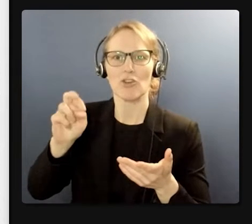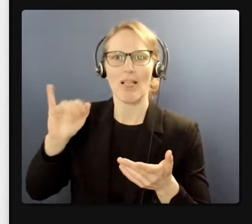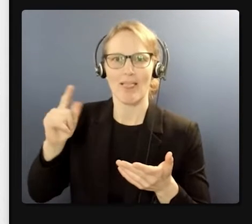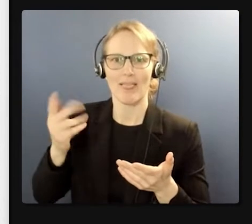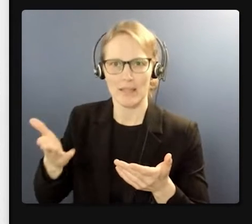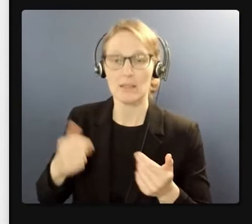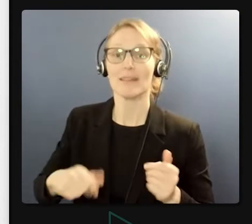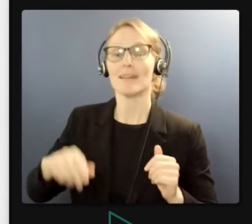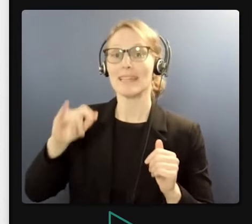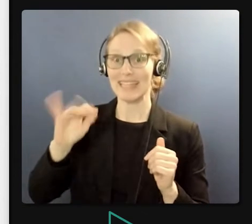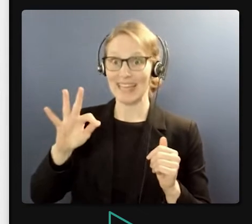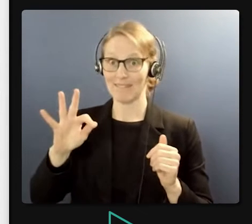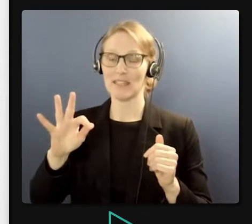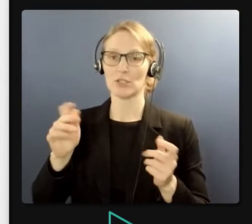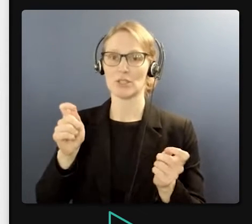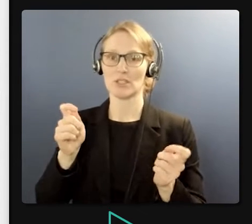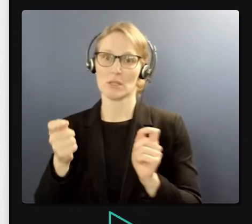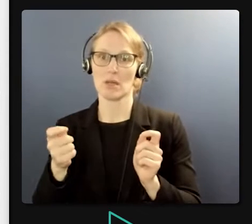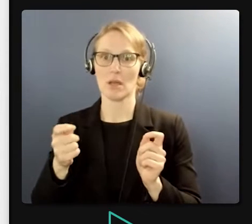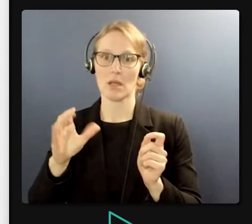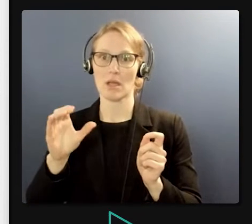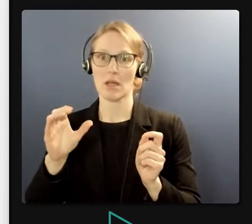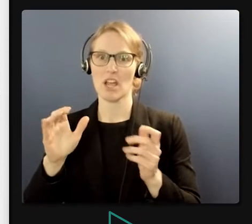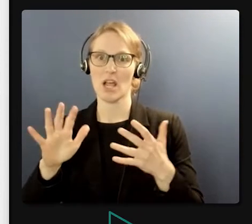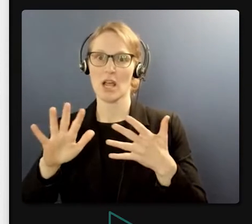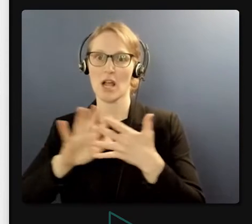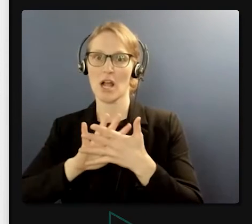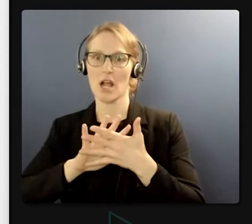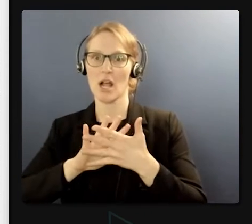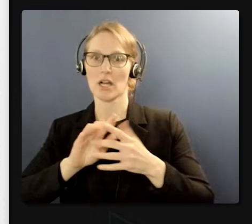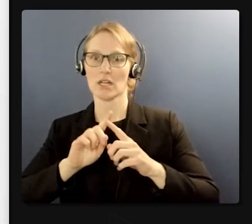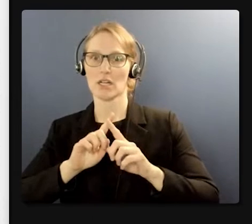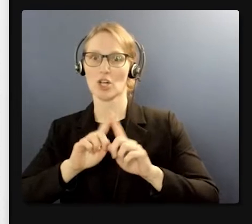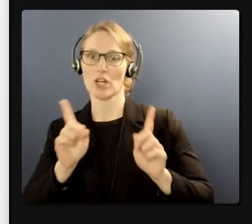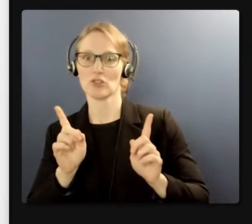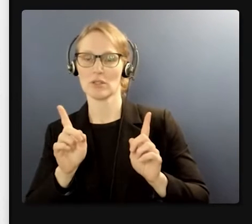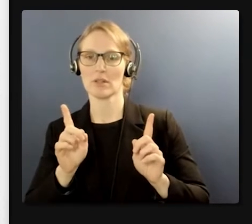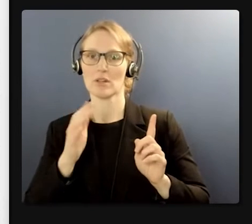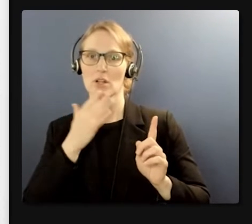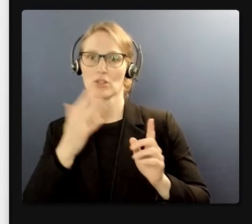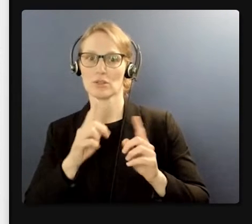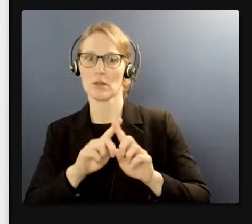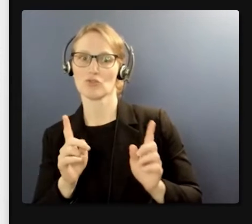we will see that and there's actually a set of different materials.